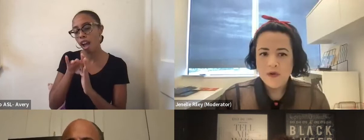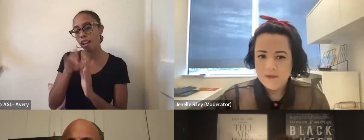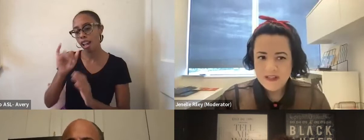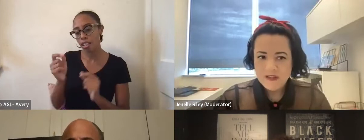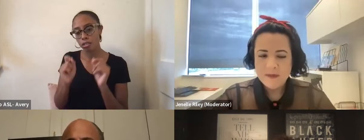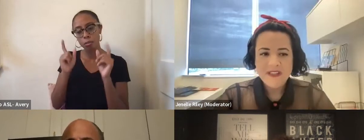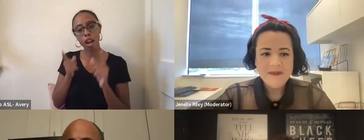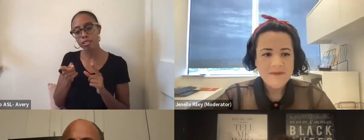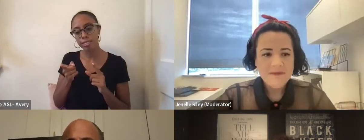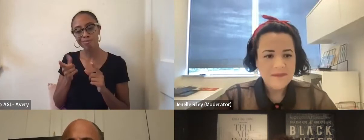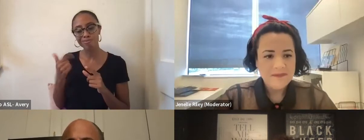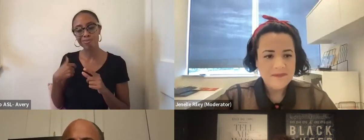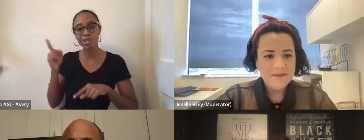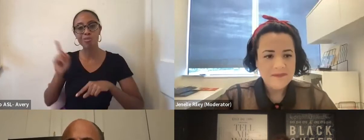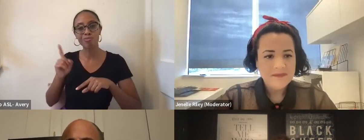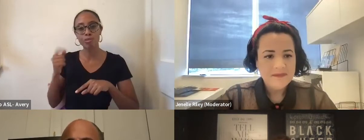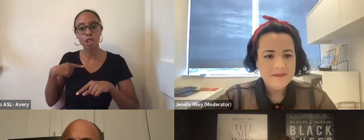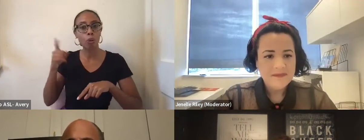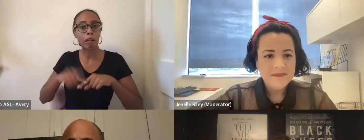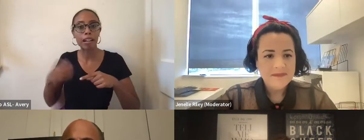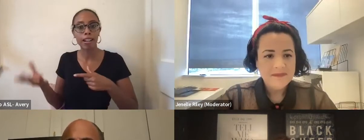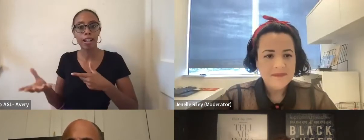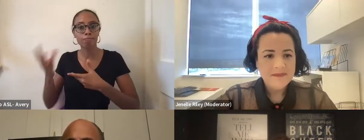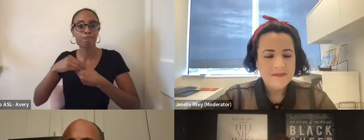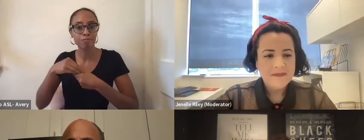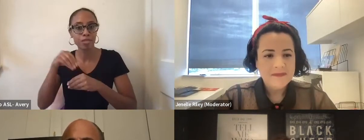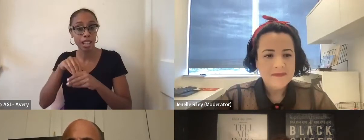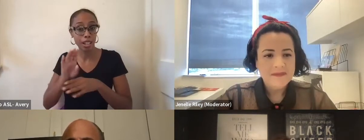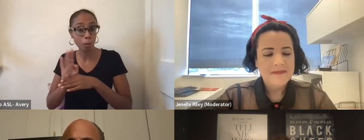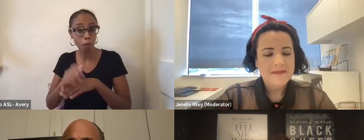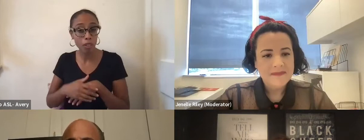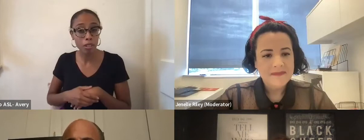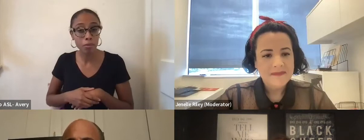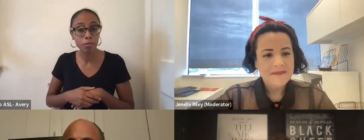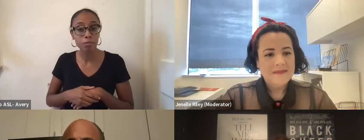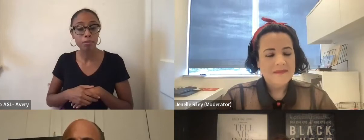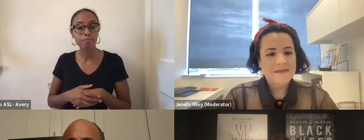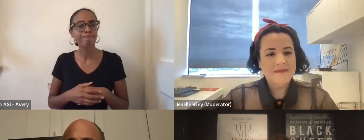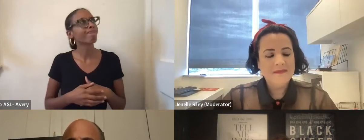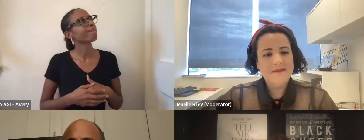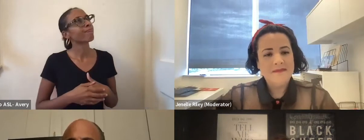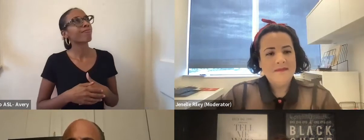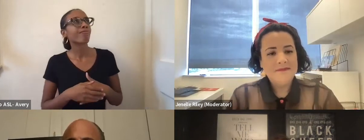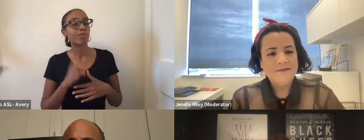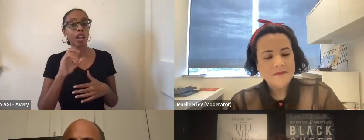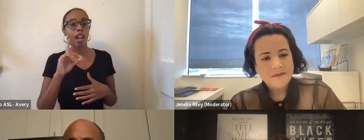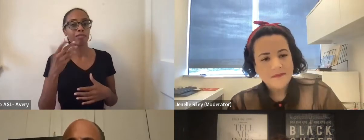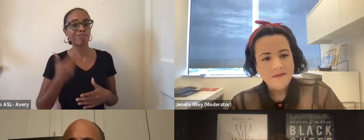Ooh, umm, no, I think most of the big discoveries that we made, we did get into the movie.